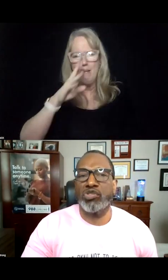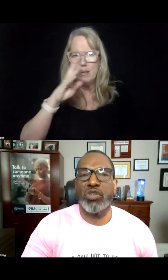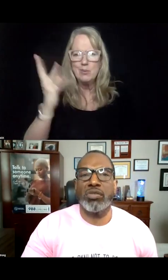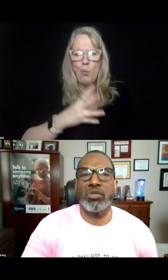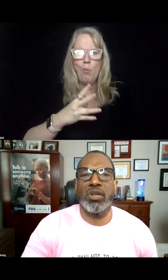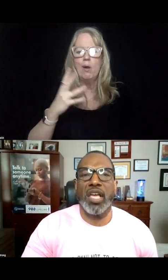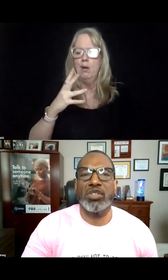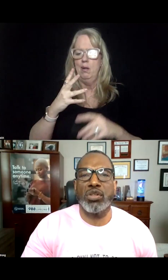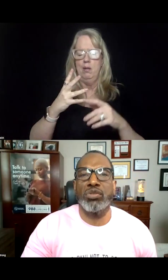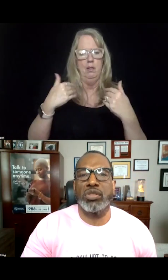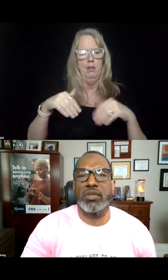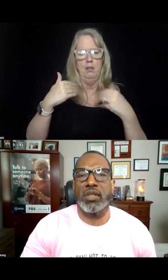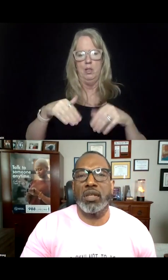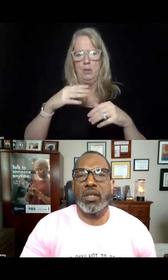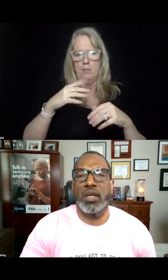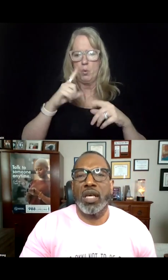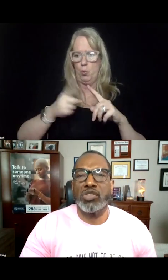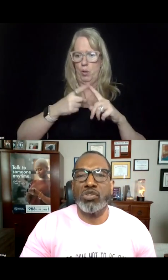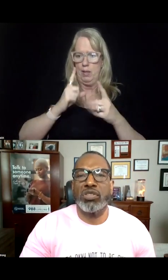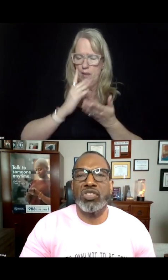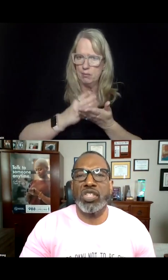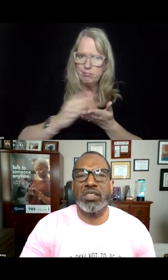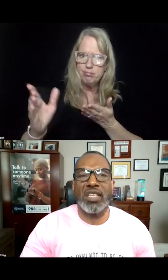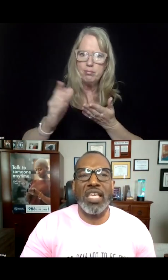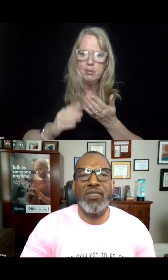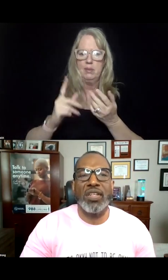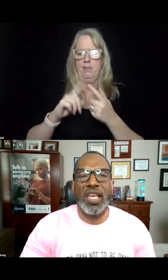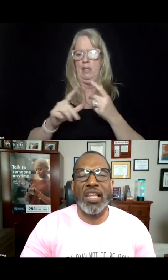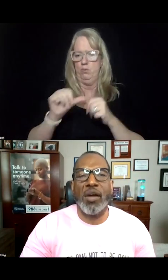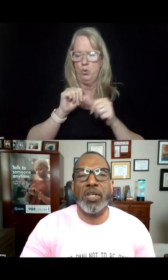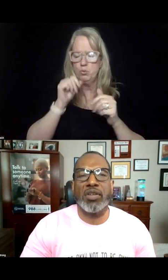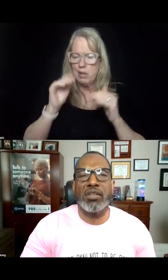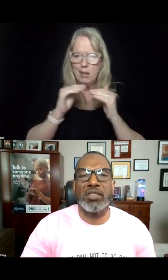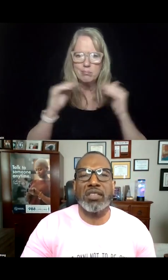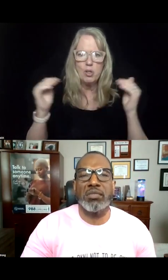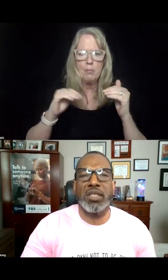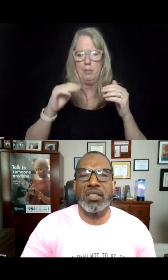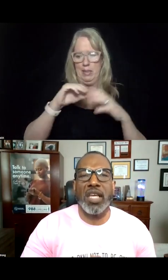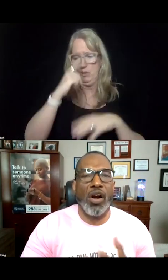OF STRUCTURAL INCLUSION EVEN IN OUR MENTAL HEALTH SYSTEM.